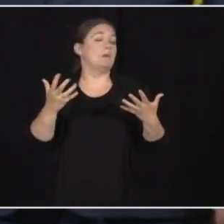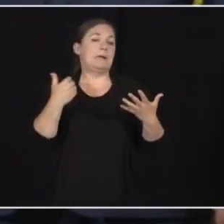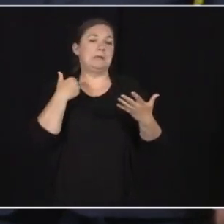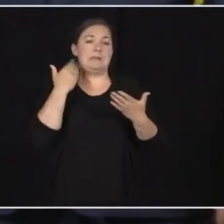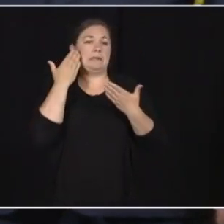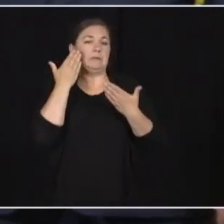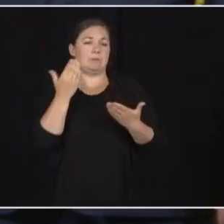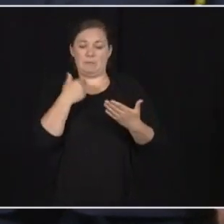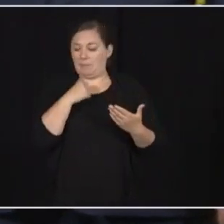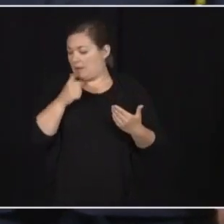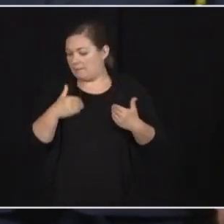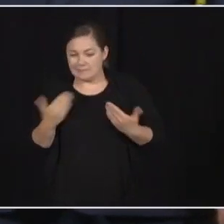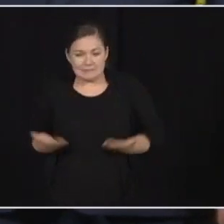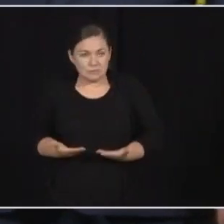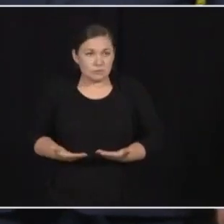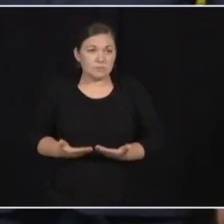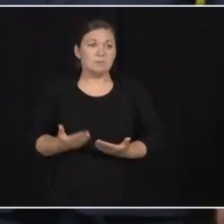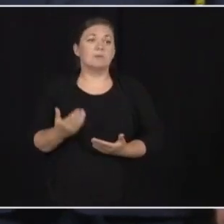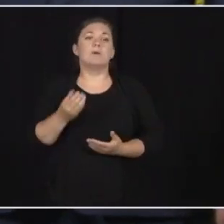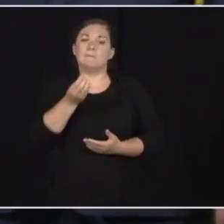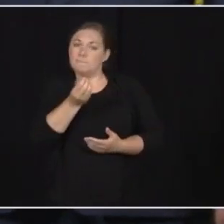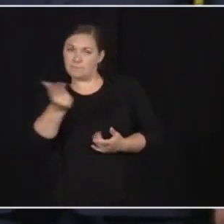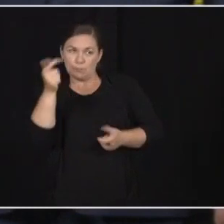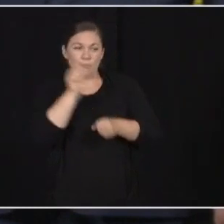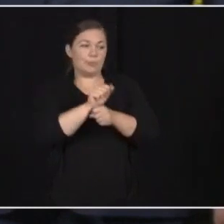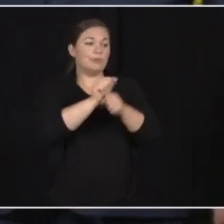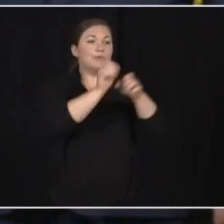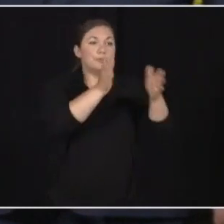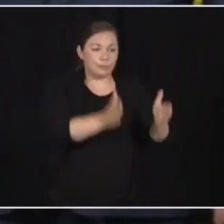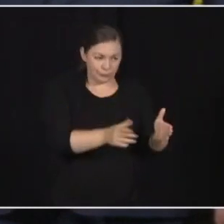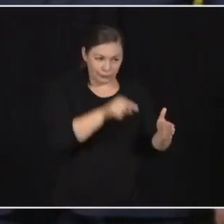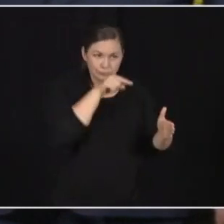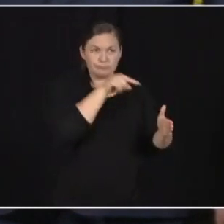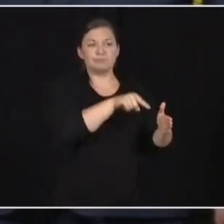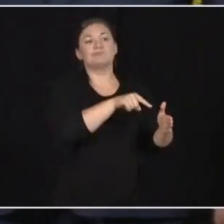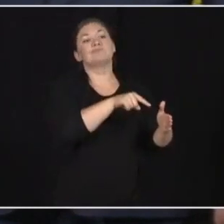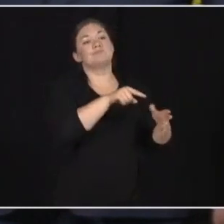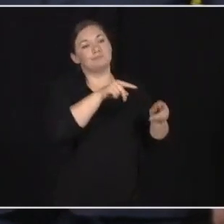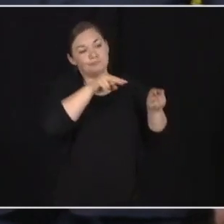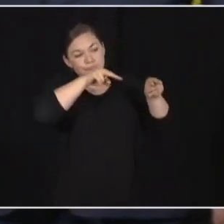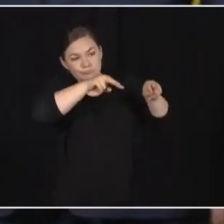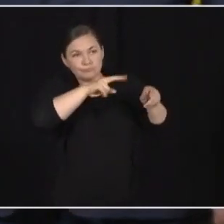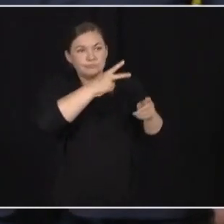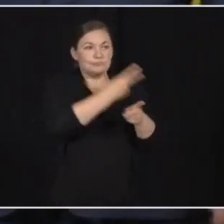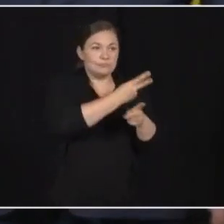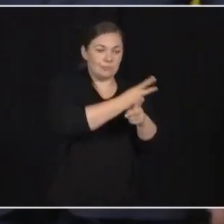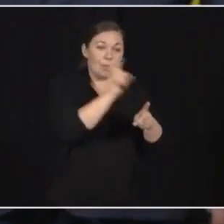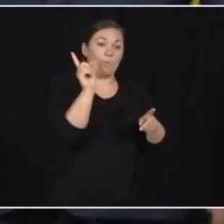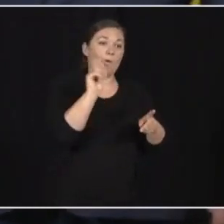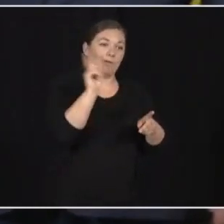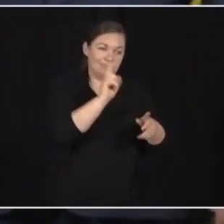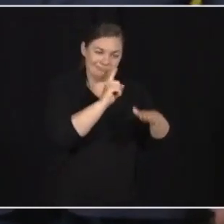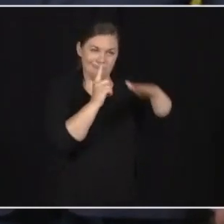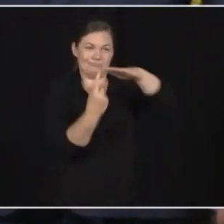I don't have all of the details on how they are all being cared for but there are number who are being looked after carefully within hotel